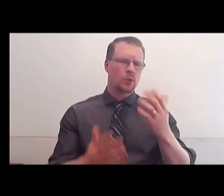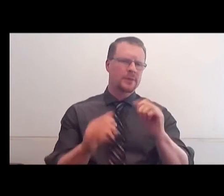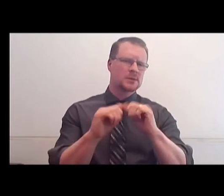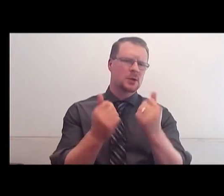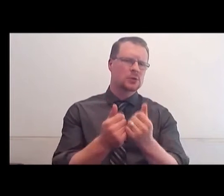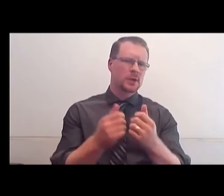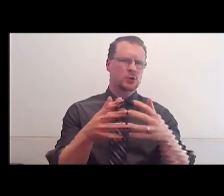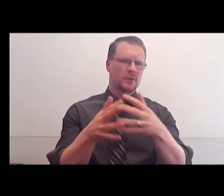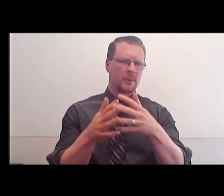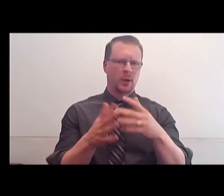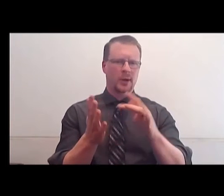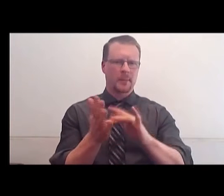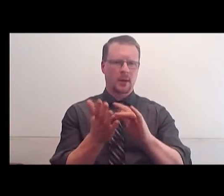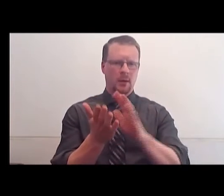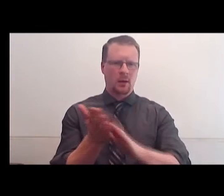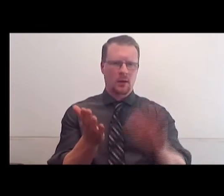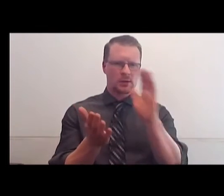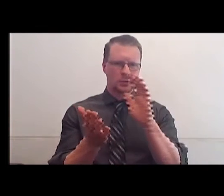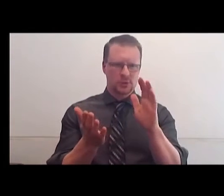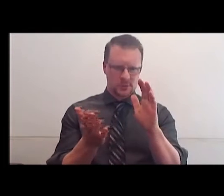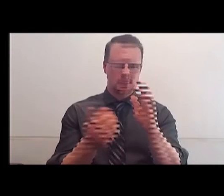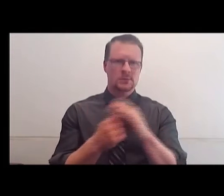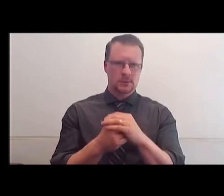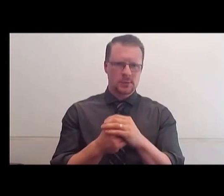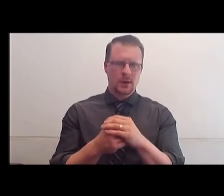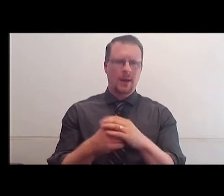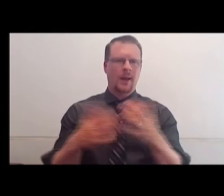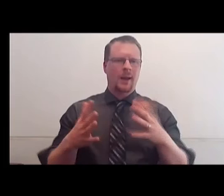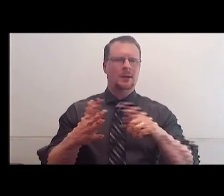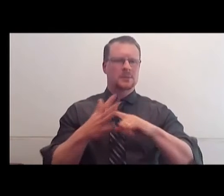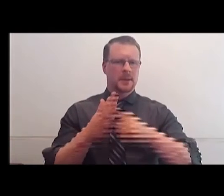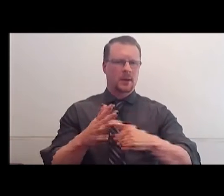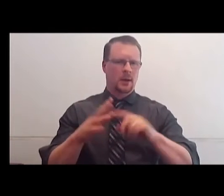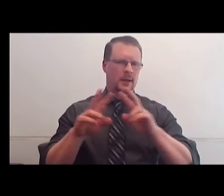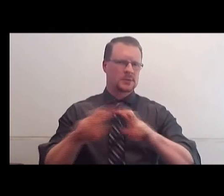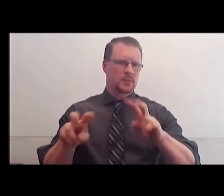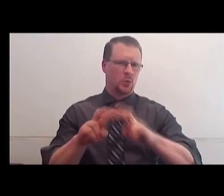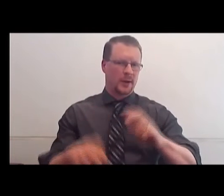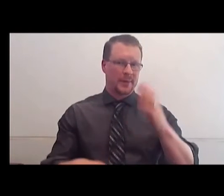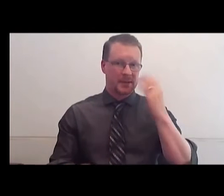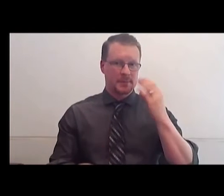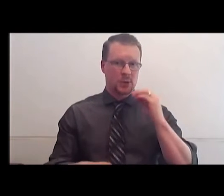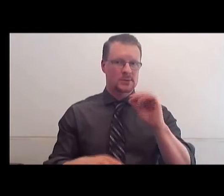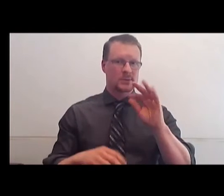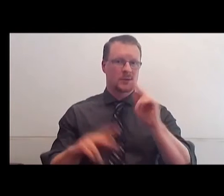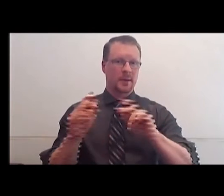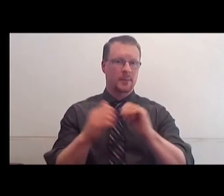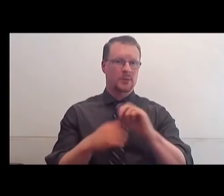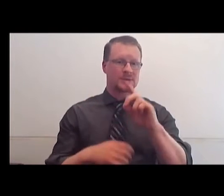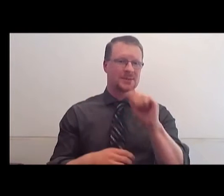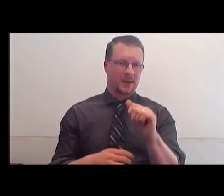The AAMC, the Association of American Medical Colleges, has began exploring the experiences